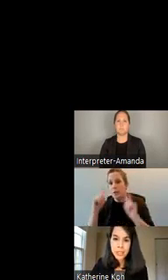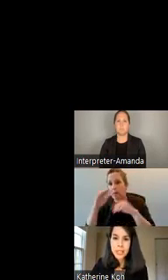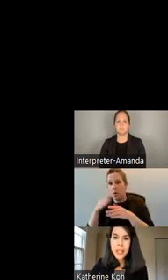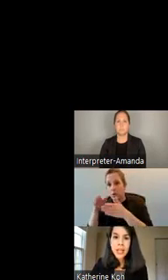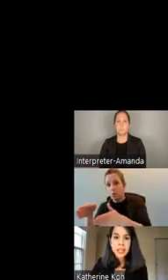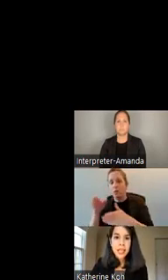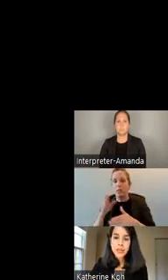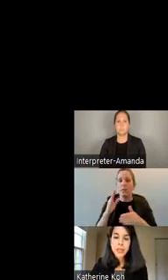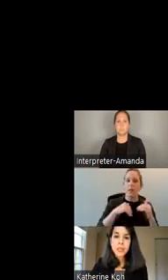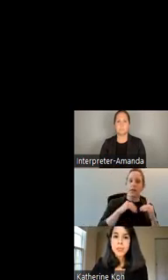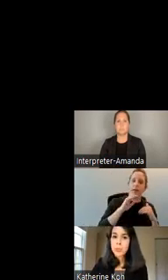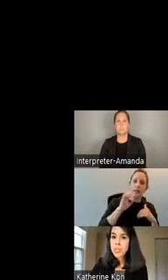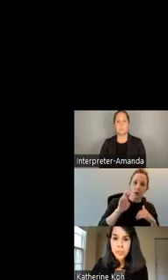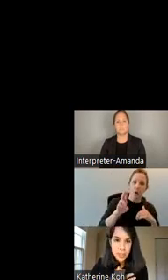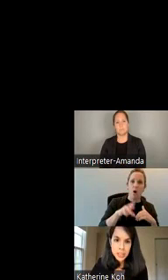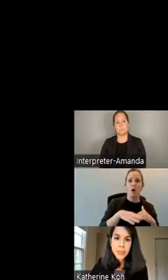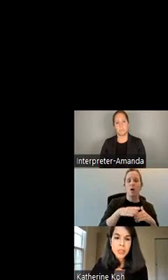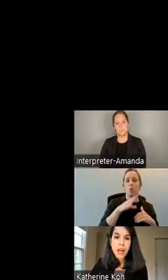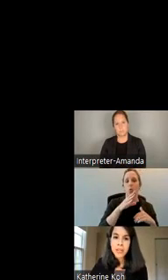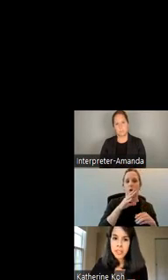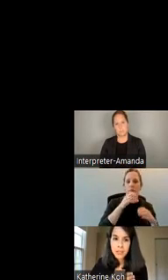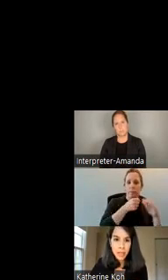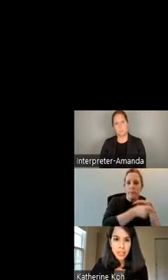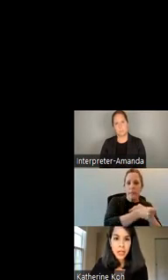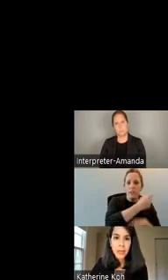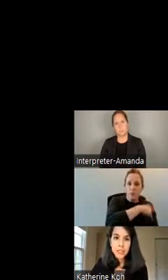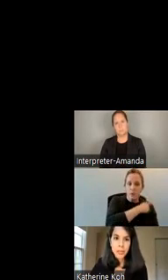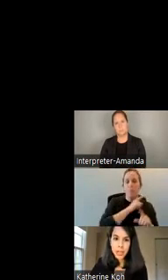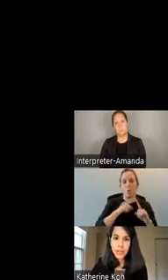inpatient psychiatric units but we should still be striving to get the best care possible and I